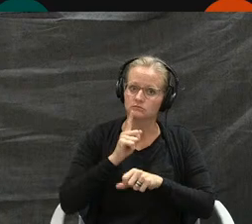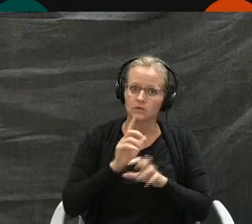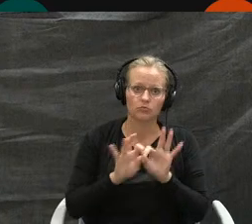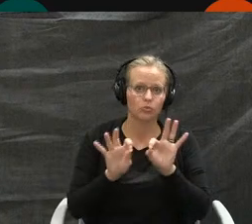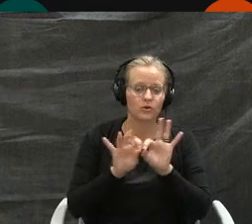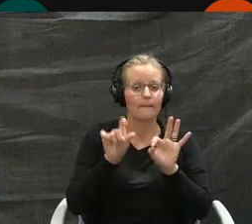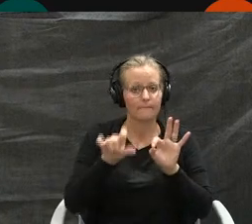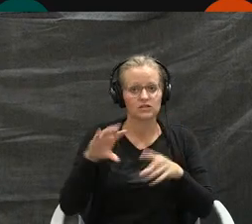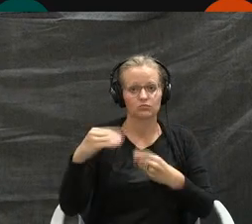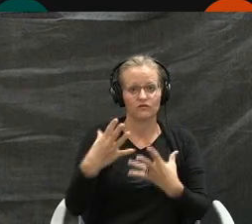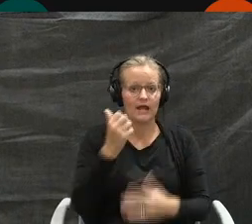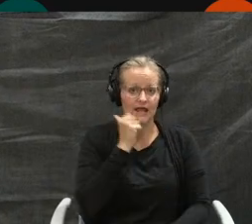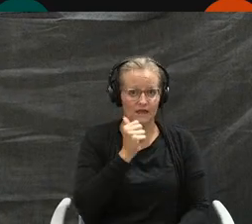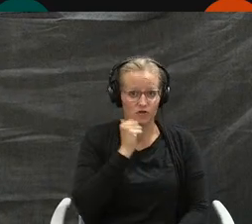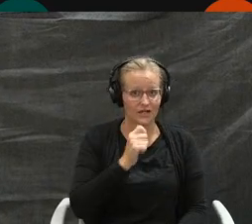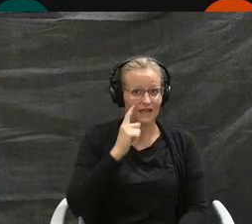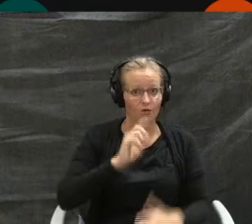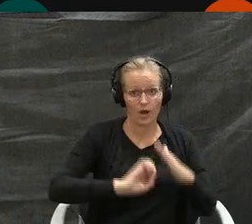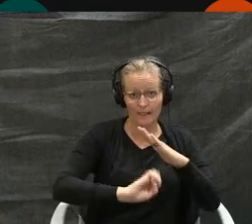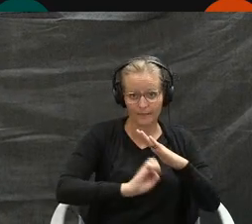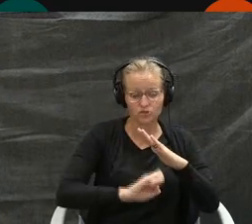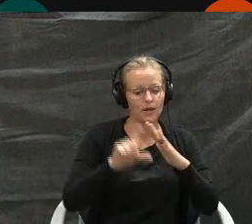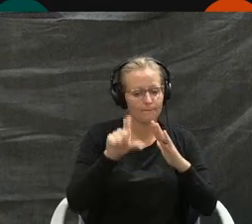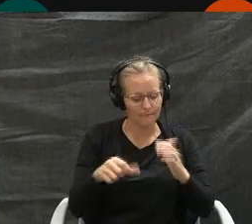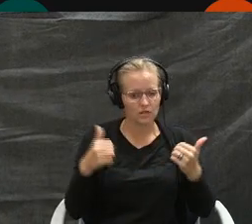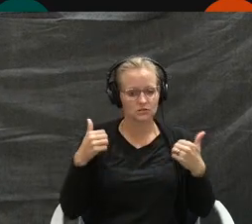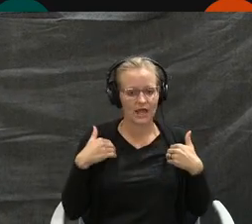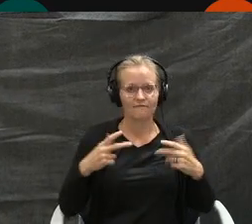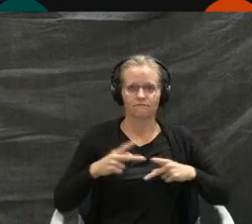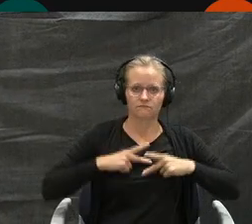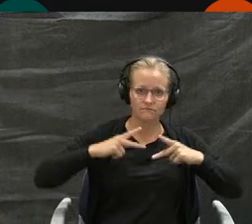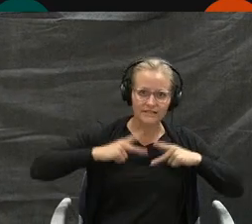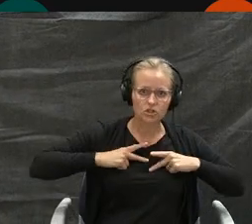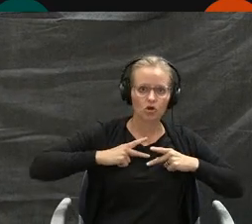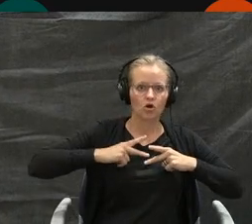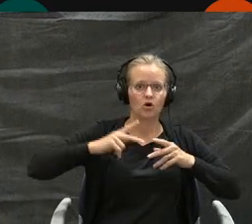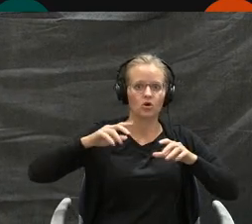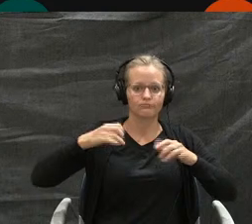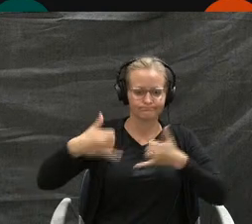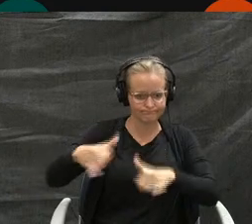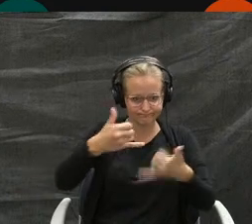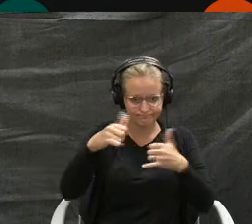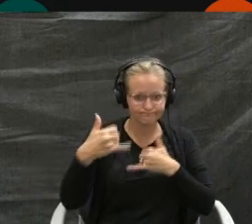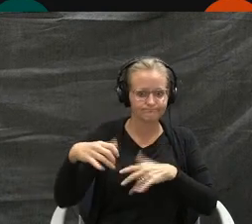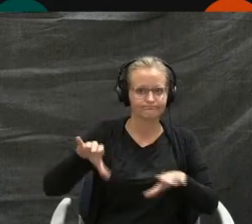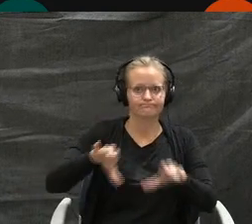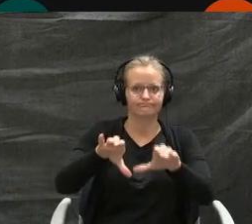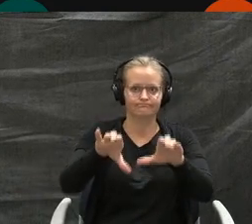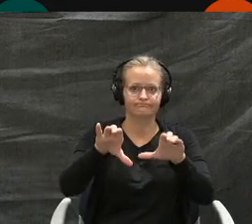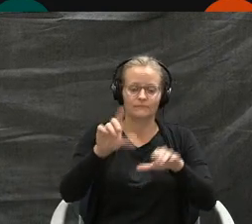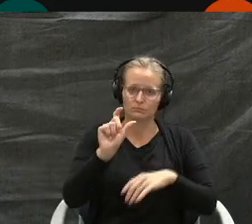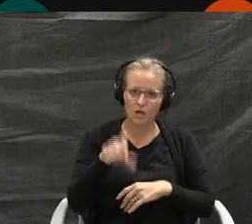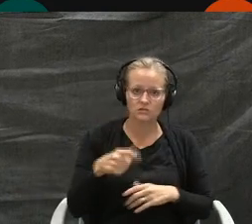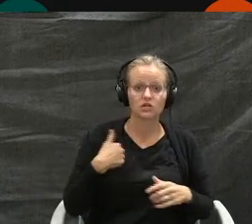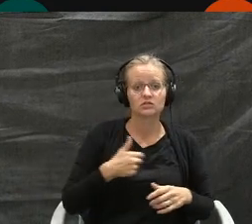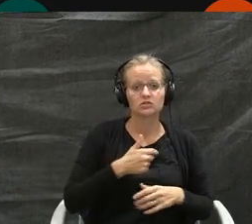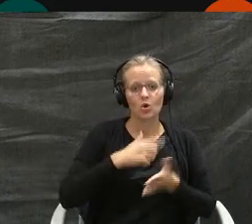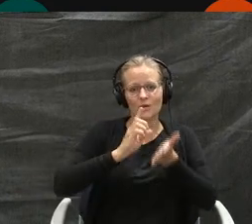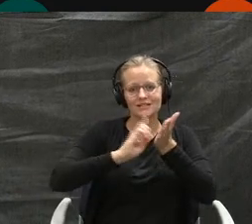to provide recess every single day for students. They need to have that physical activity. We design some protocols around use